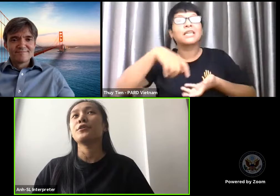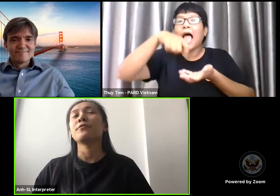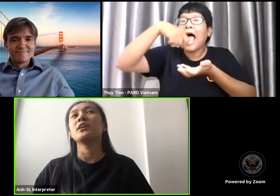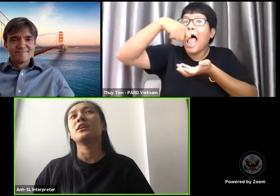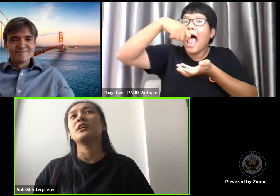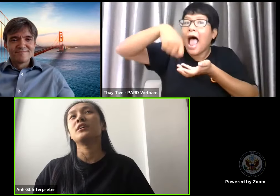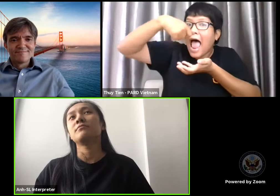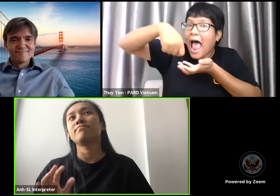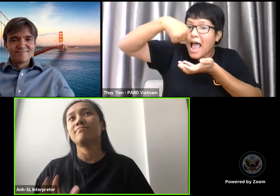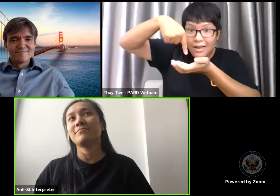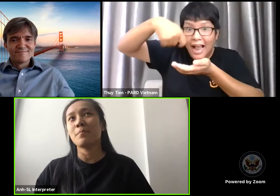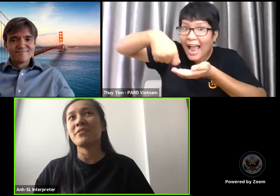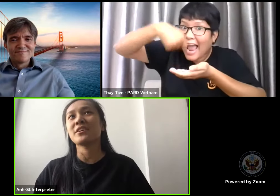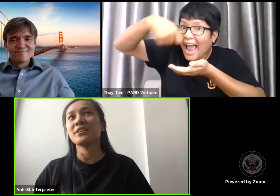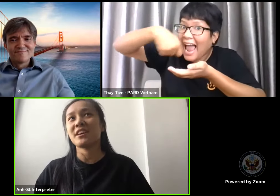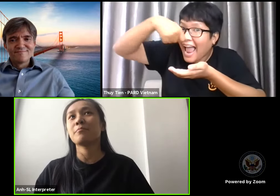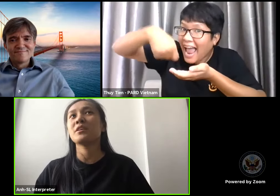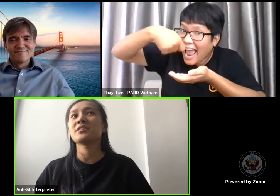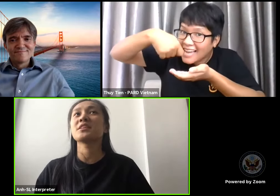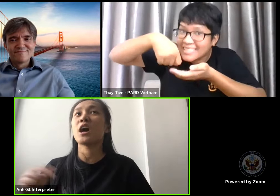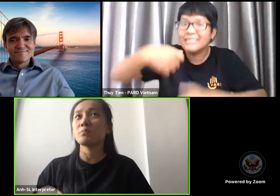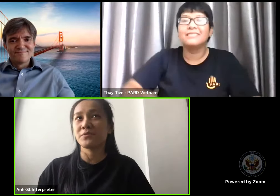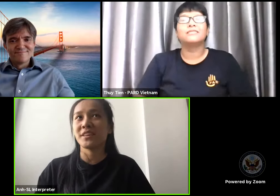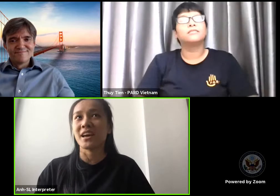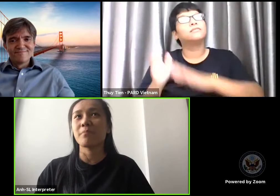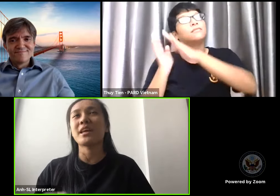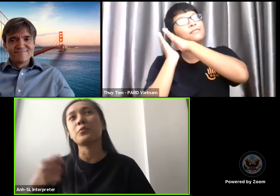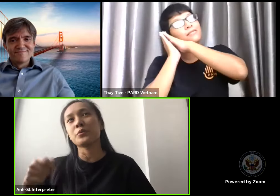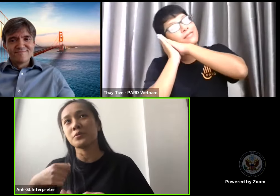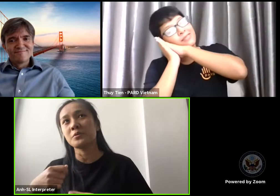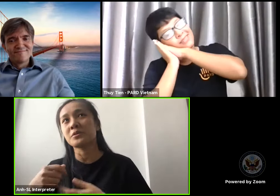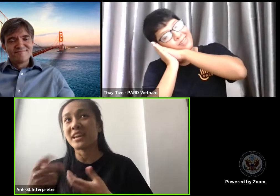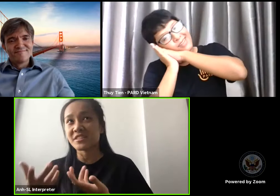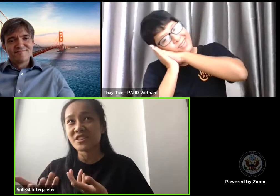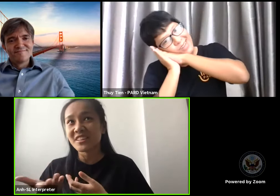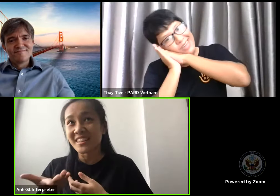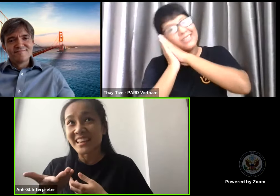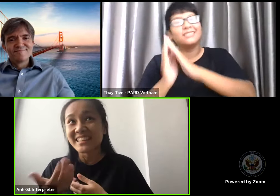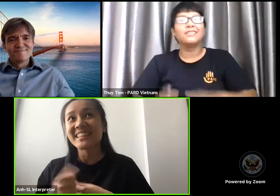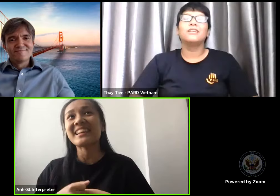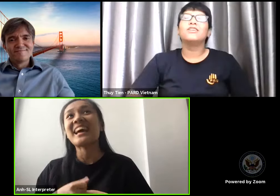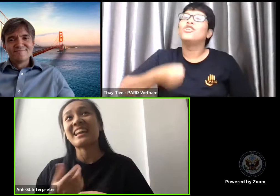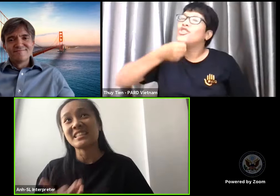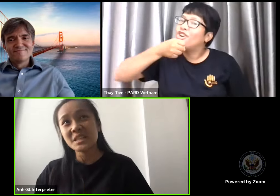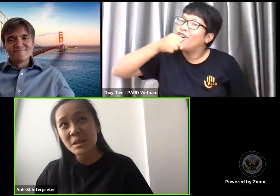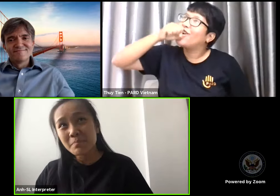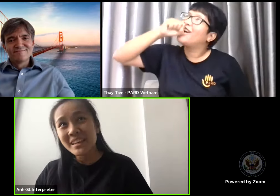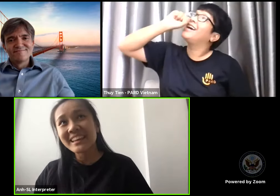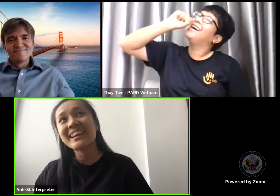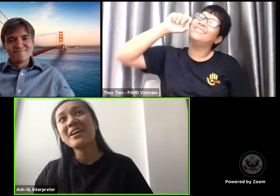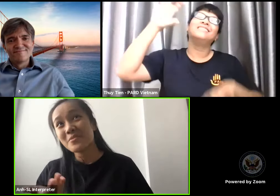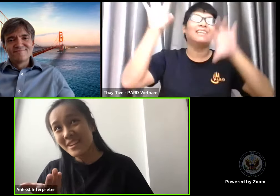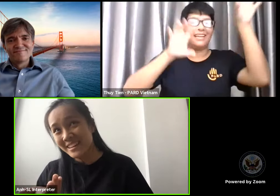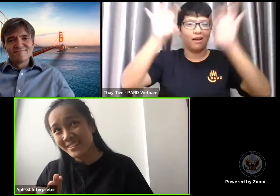if American deaf person come to Vietnam then we will use gestures like eating, like sleeping, like